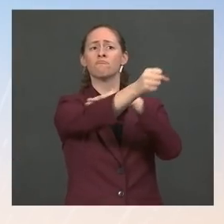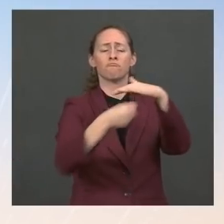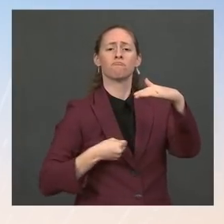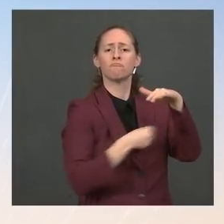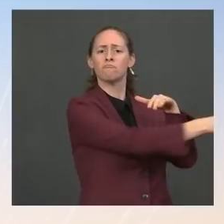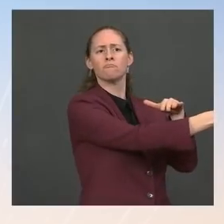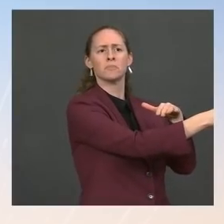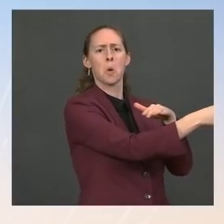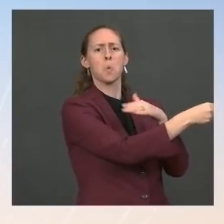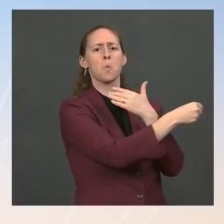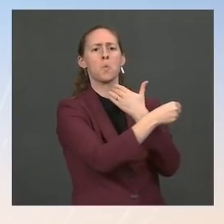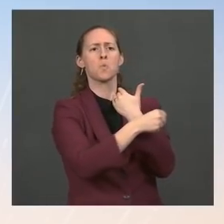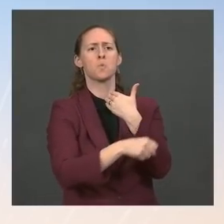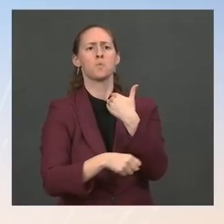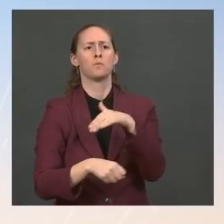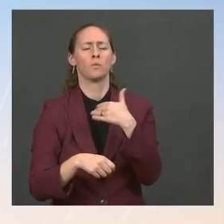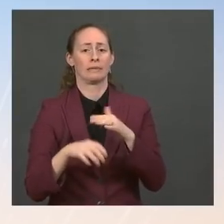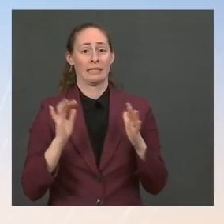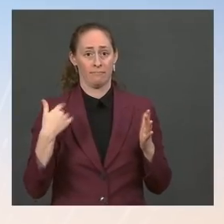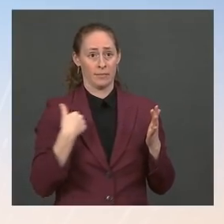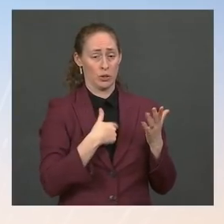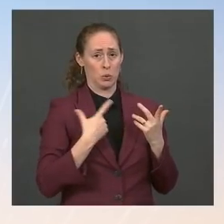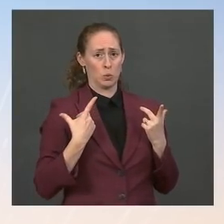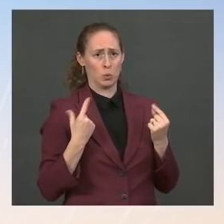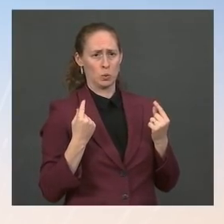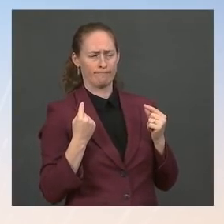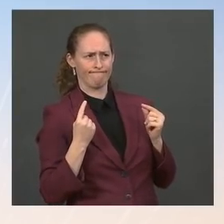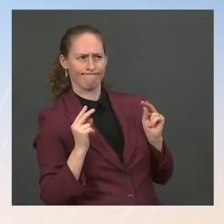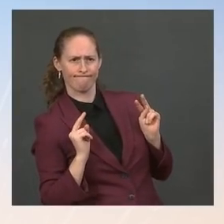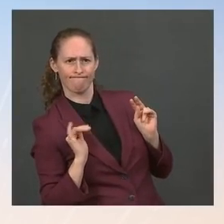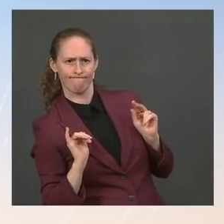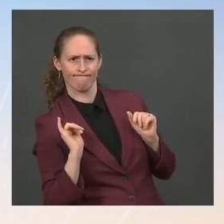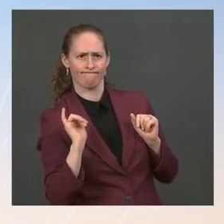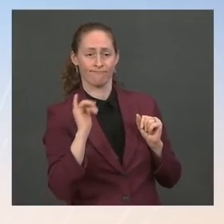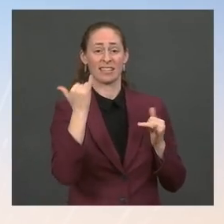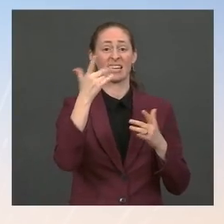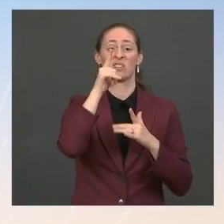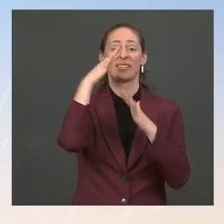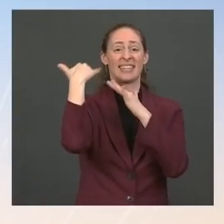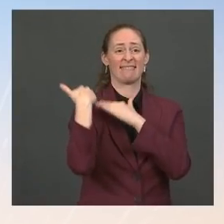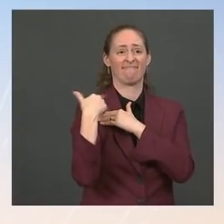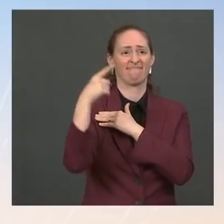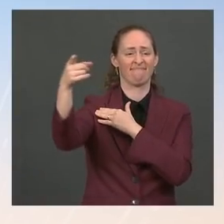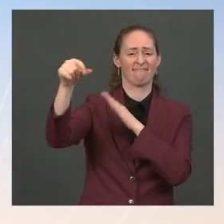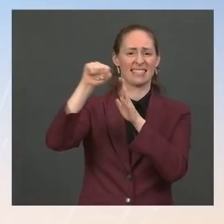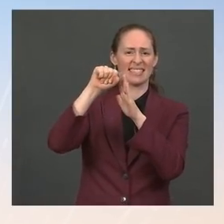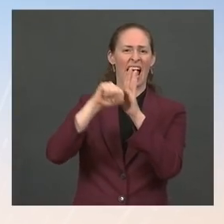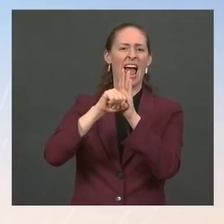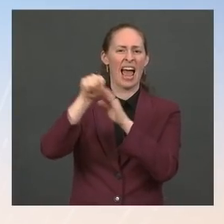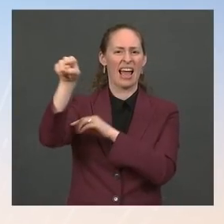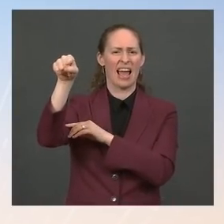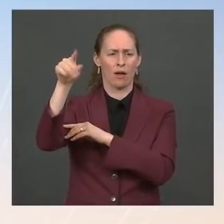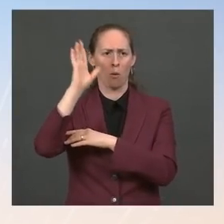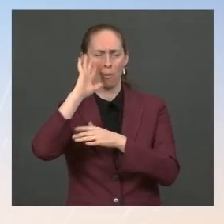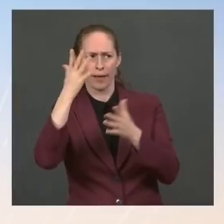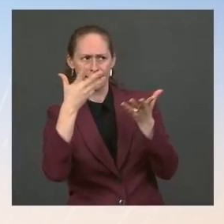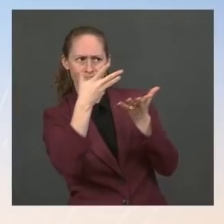at this point, of the State Department. I would point you to them for any updates on the status or engagement that they have with officials there. The Press: And then, lastly,